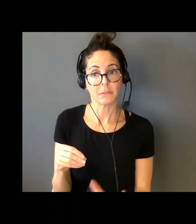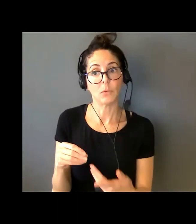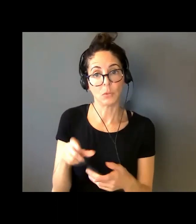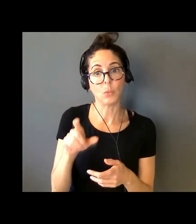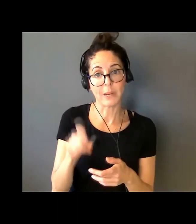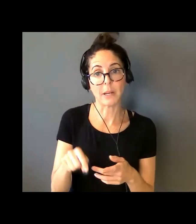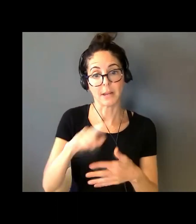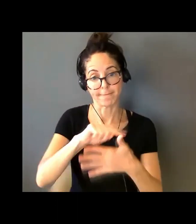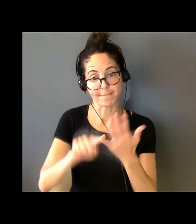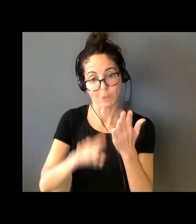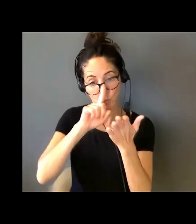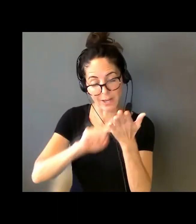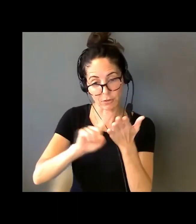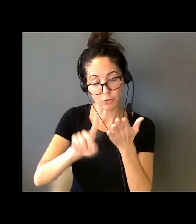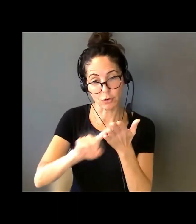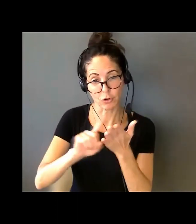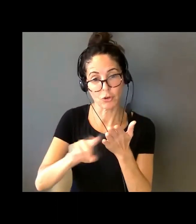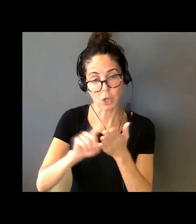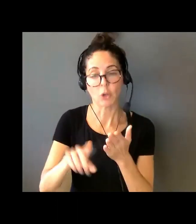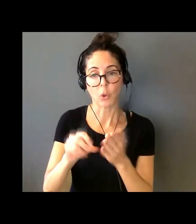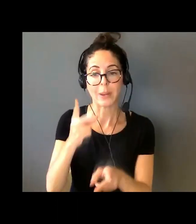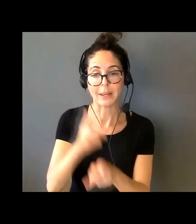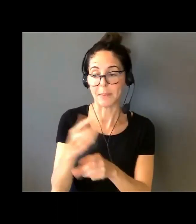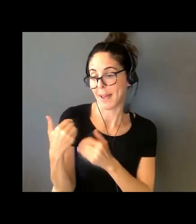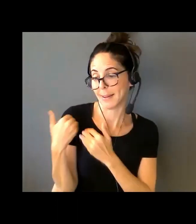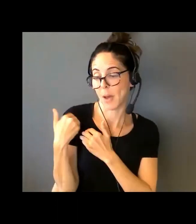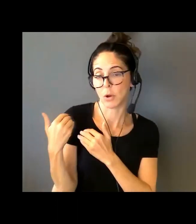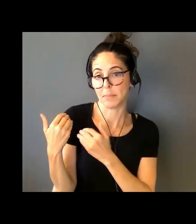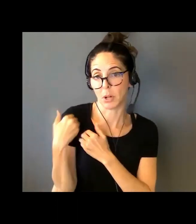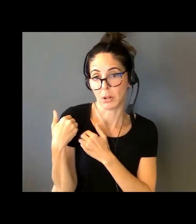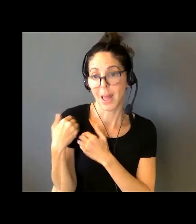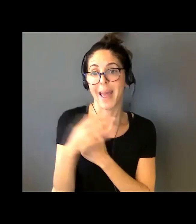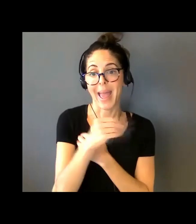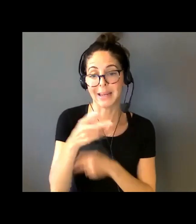to borrow from Evelyn’s previous statement, to the communities that we work with. Because